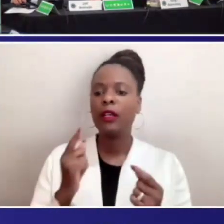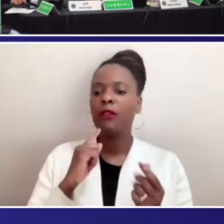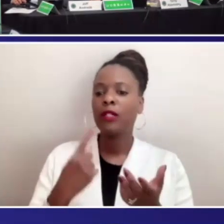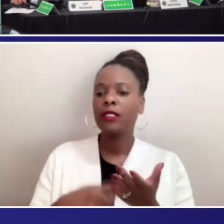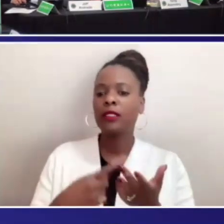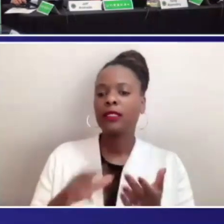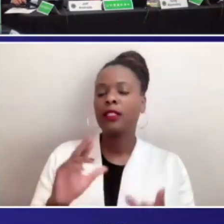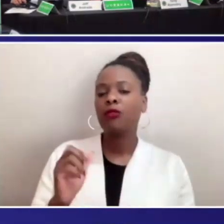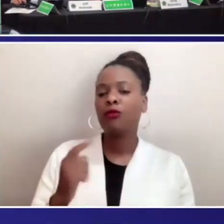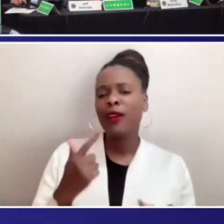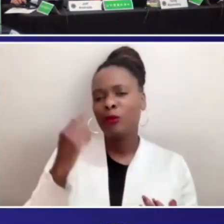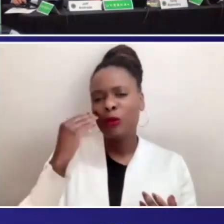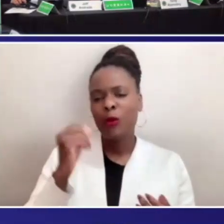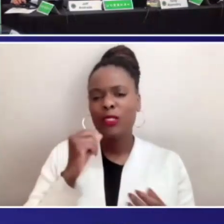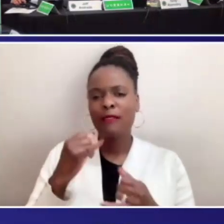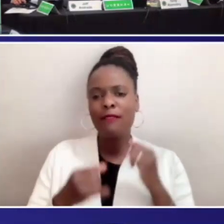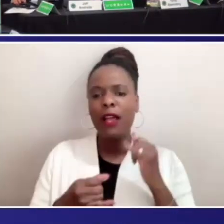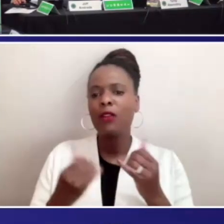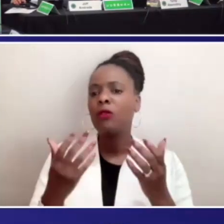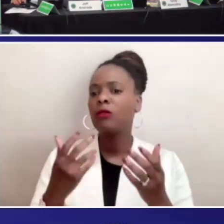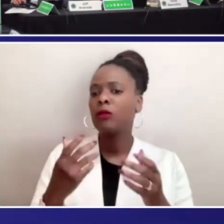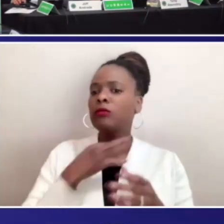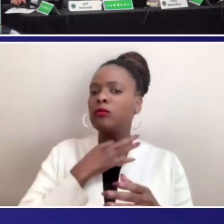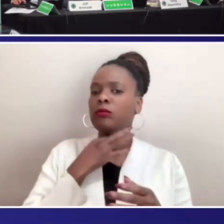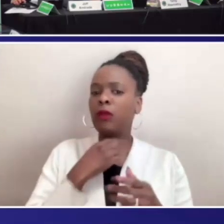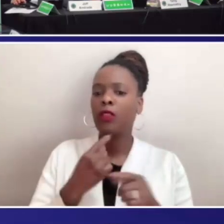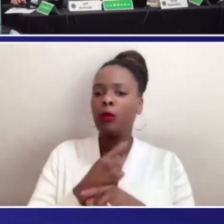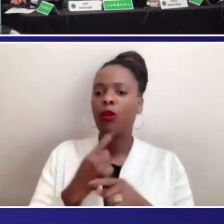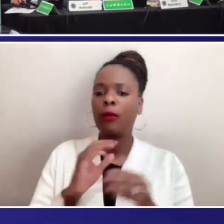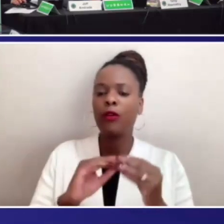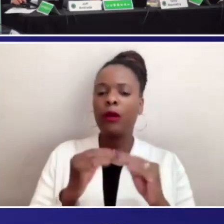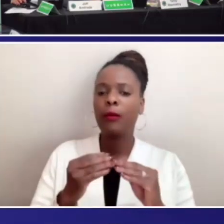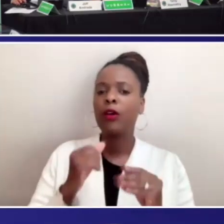We wanted input on what the proper number would be. But in no case did we believe it'd be lower than 50.